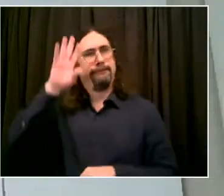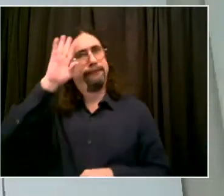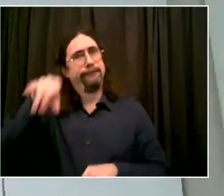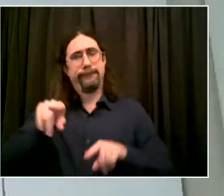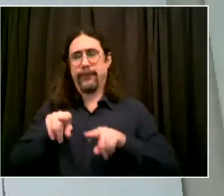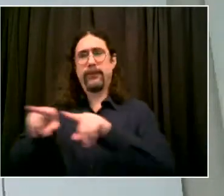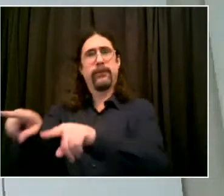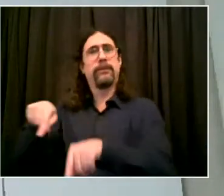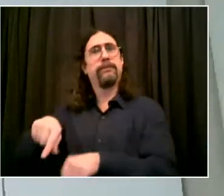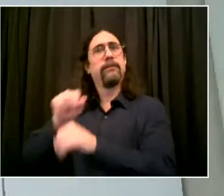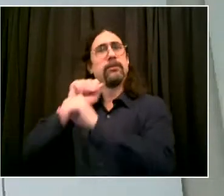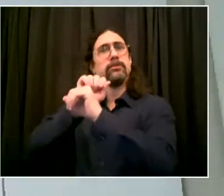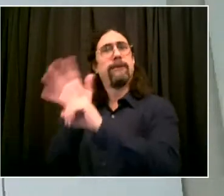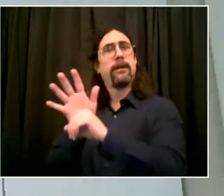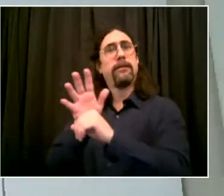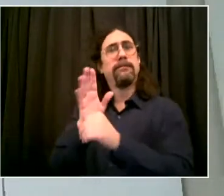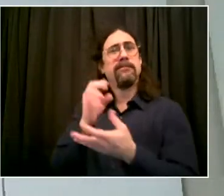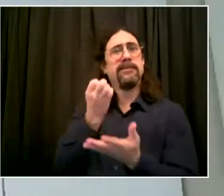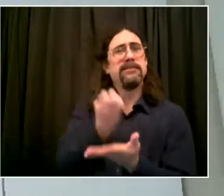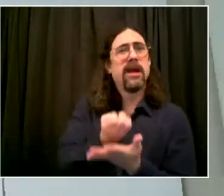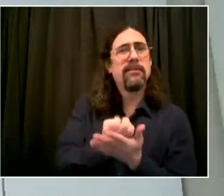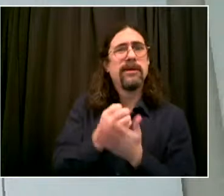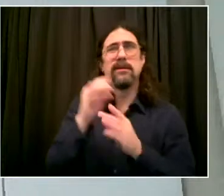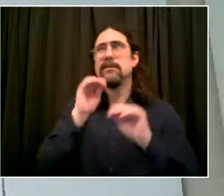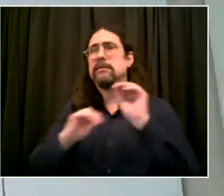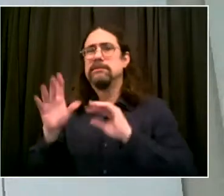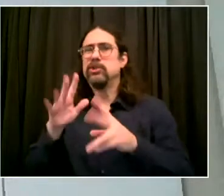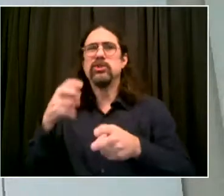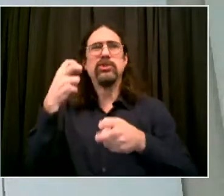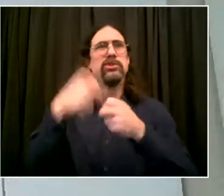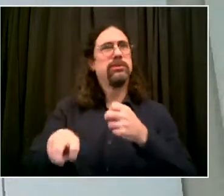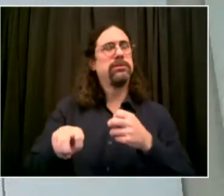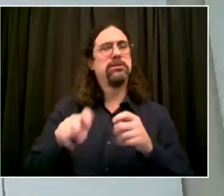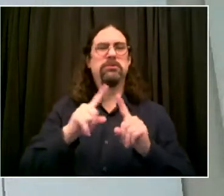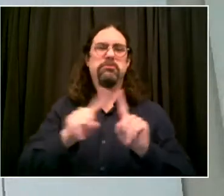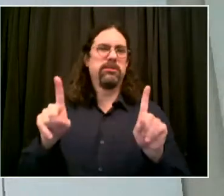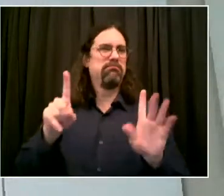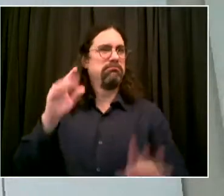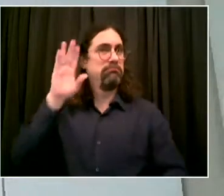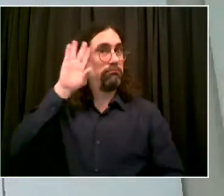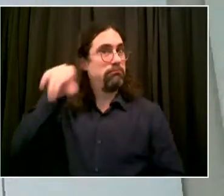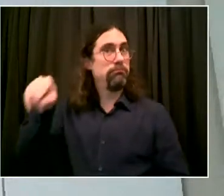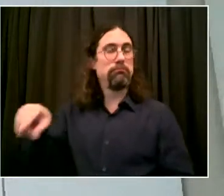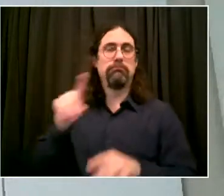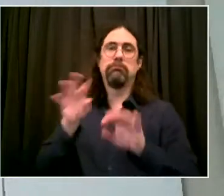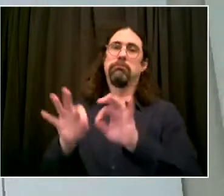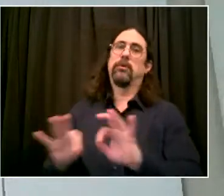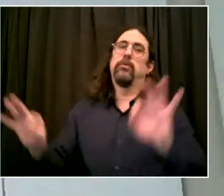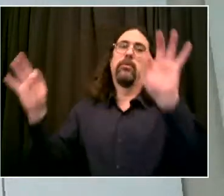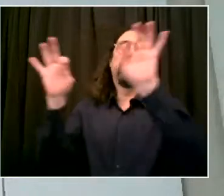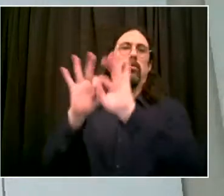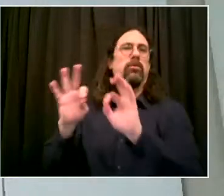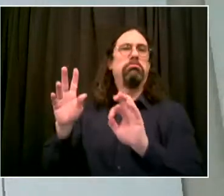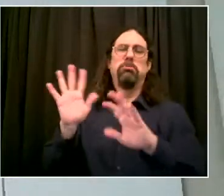KEPT HIS COMMITMENT. WE HAVE TO MAKE UP LOST GROUND R FOTHTHE E T PAS FOUR YEARS BECAUSE WE'VE BEEN LIVING BACKWARDS. SHOULD BE A